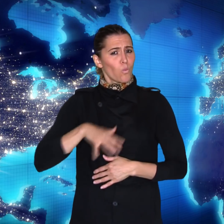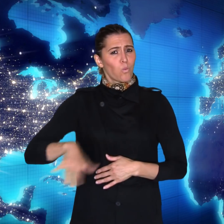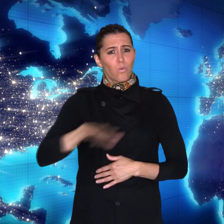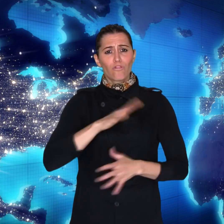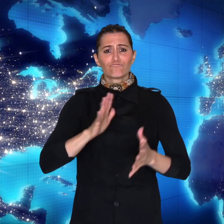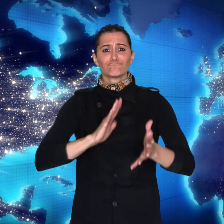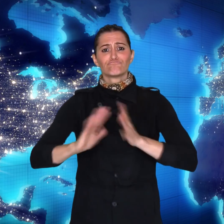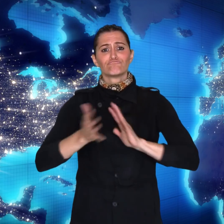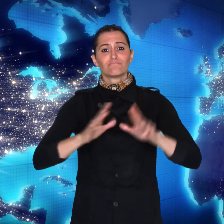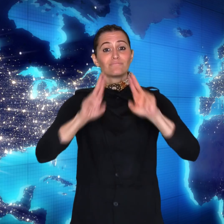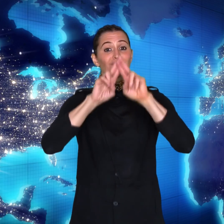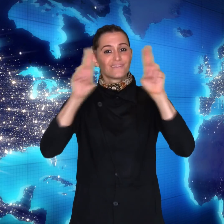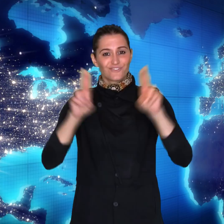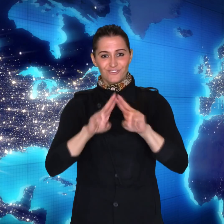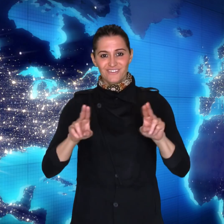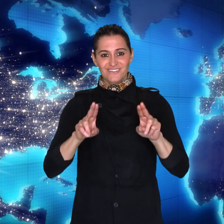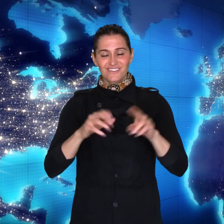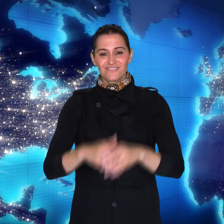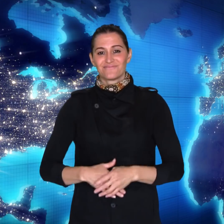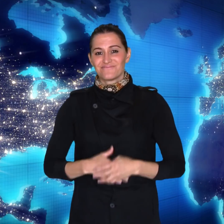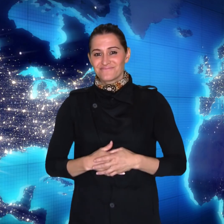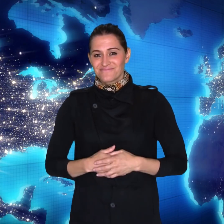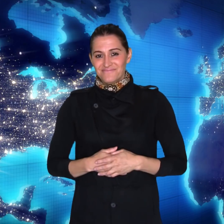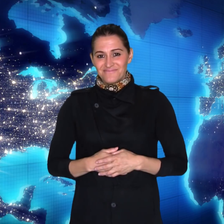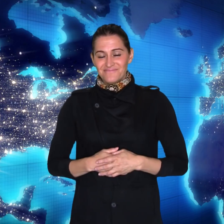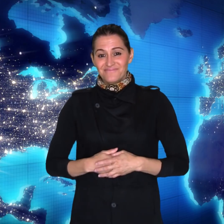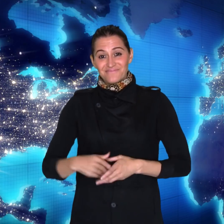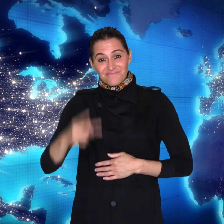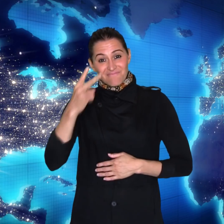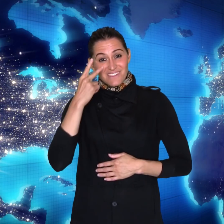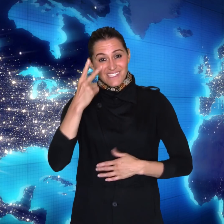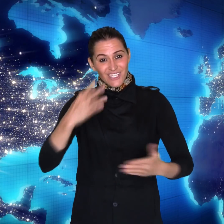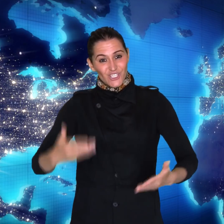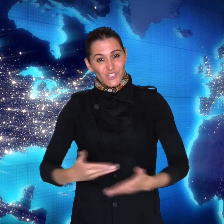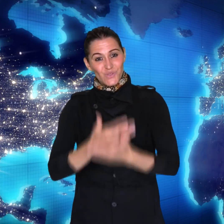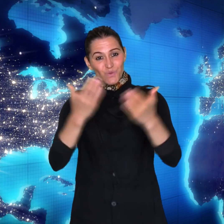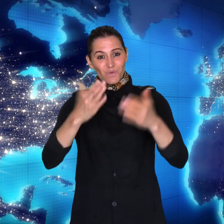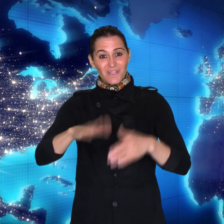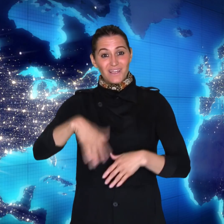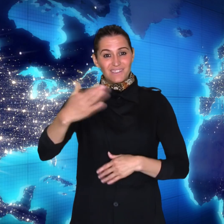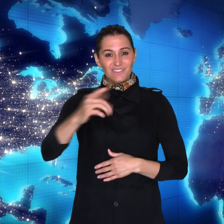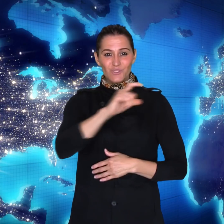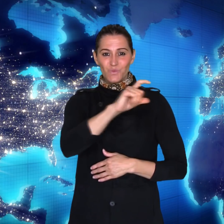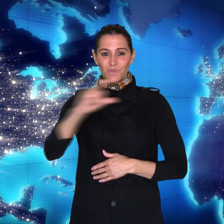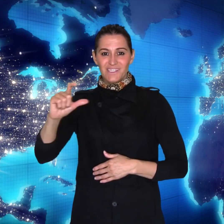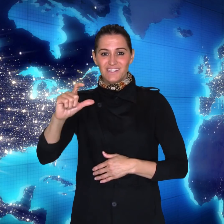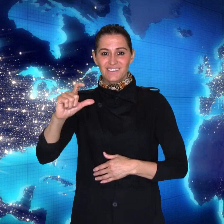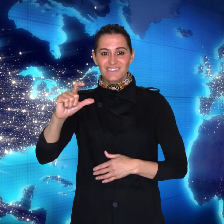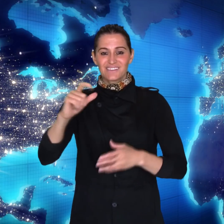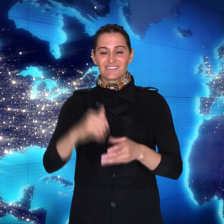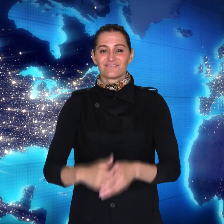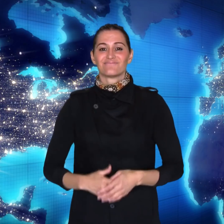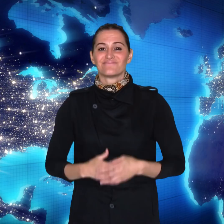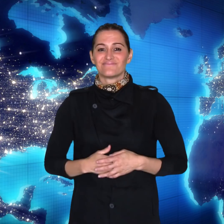all in International Sign. See you next week.